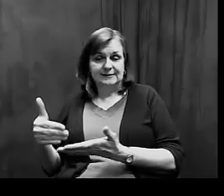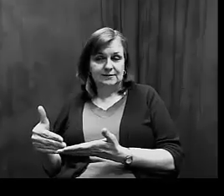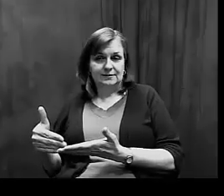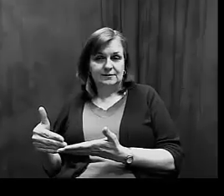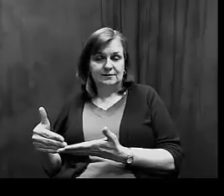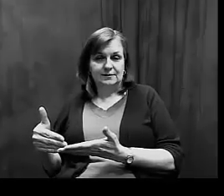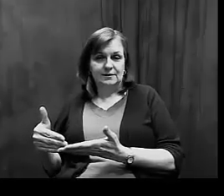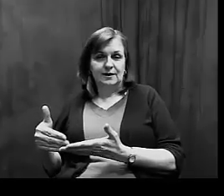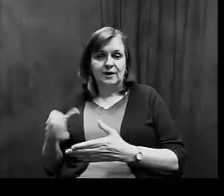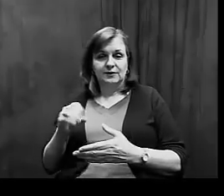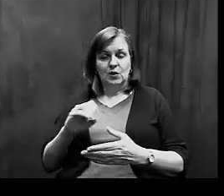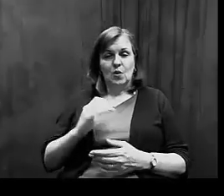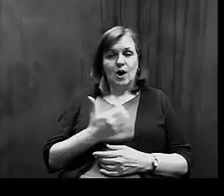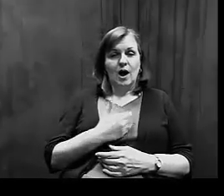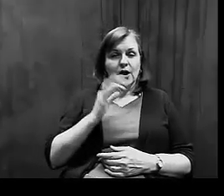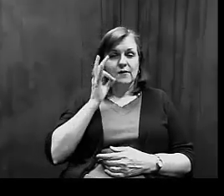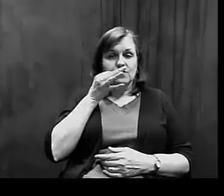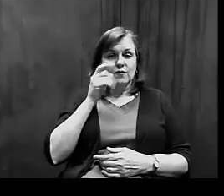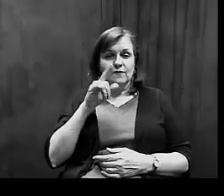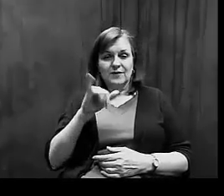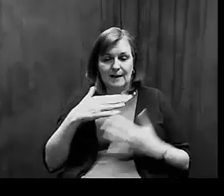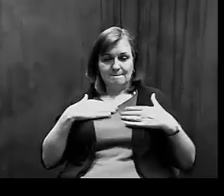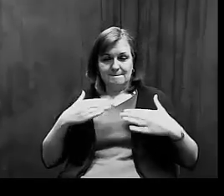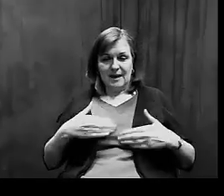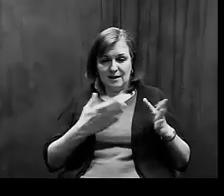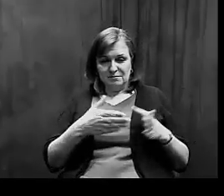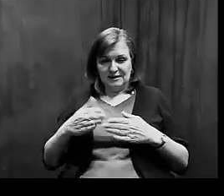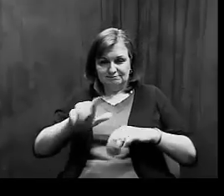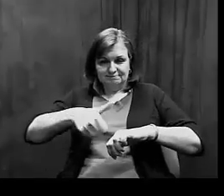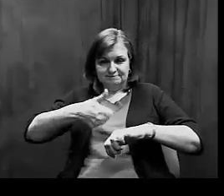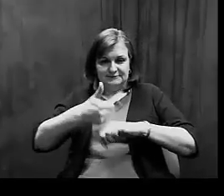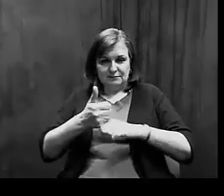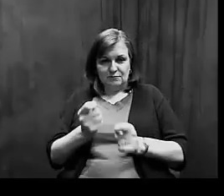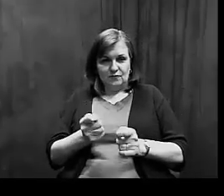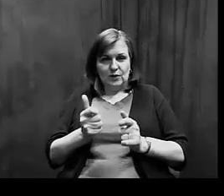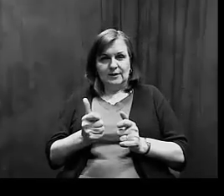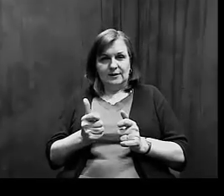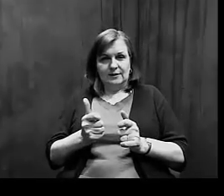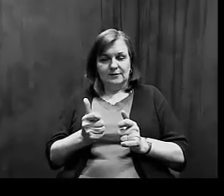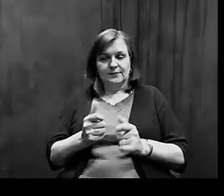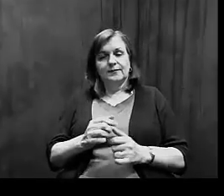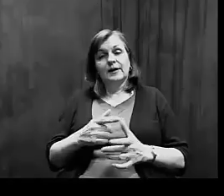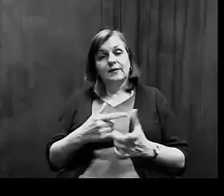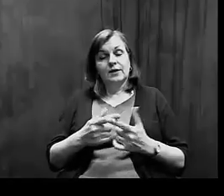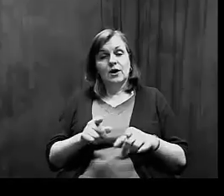oritentation of our fruit fly is then established very very quickly